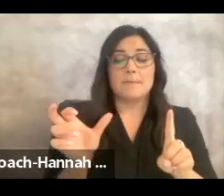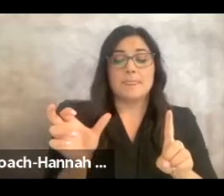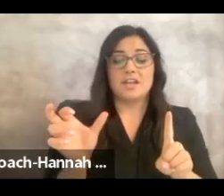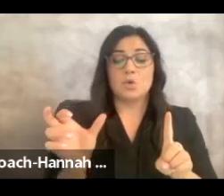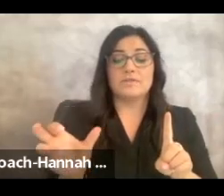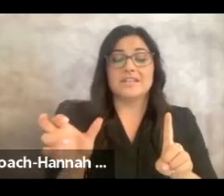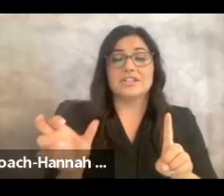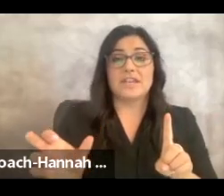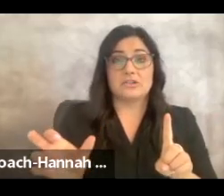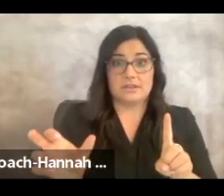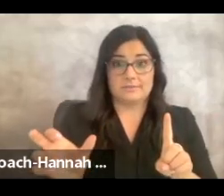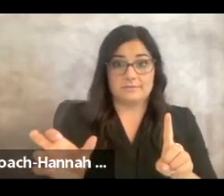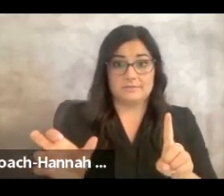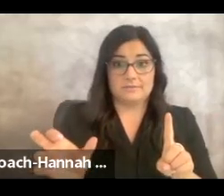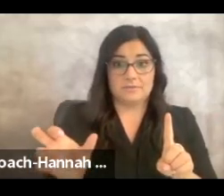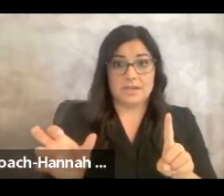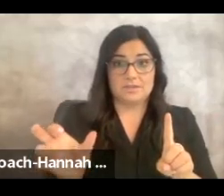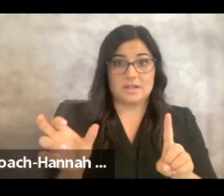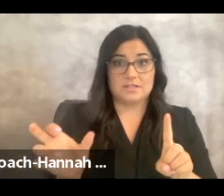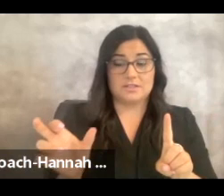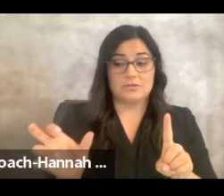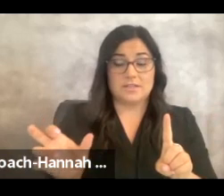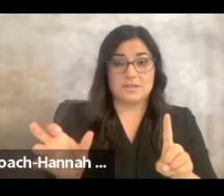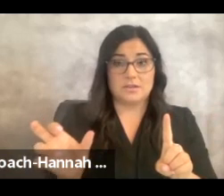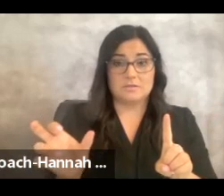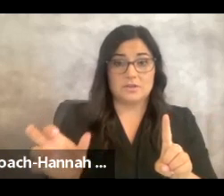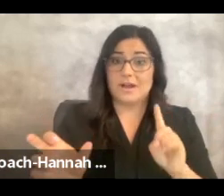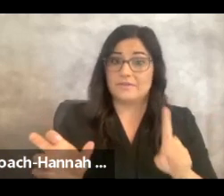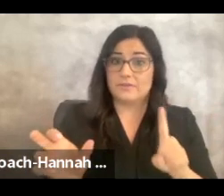um an equivalent education okay so that's that's great to know so you don't have to